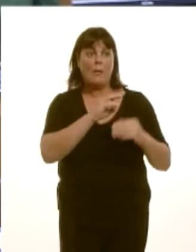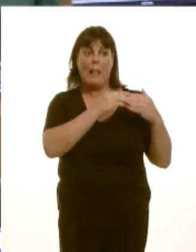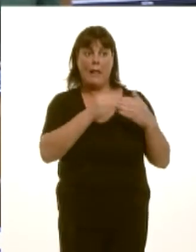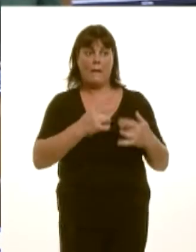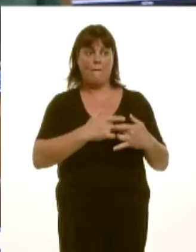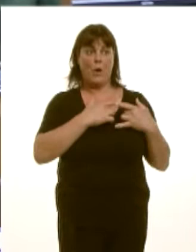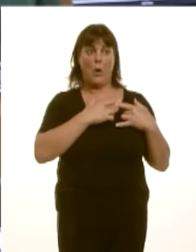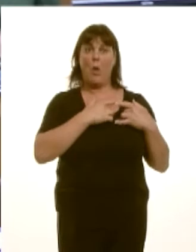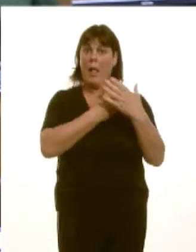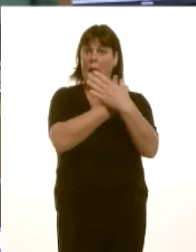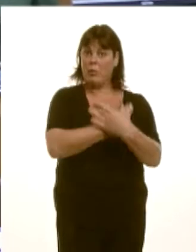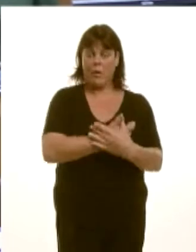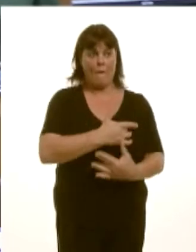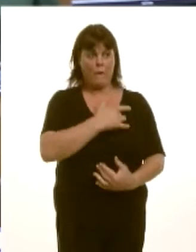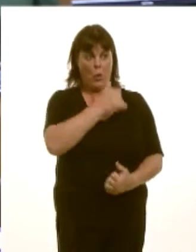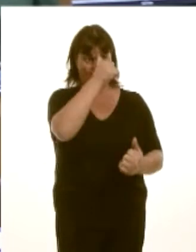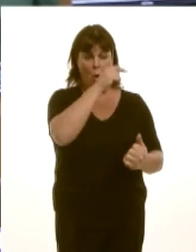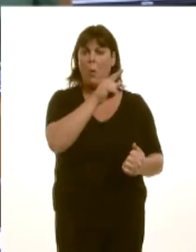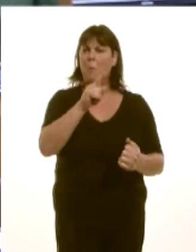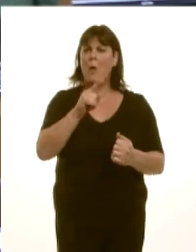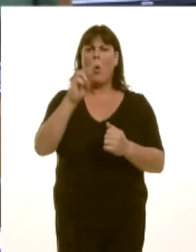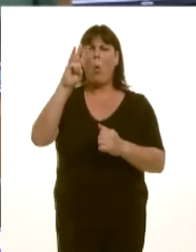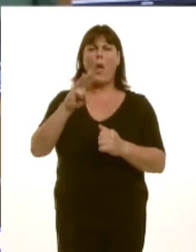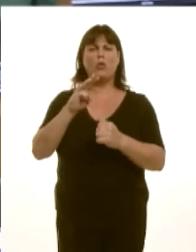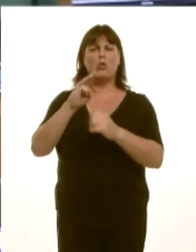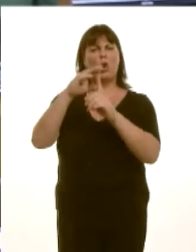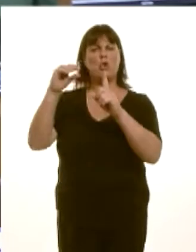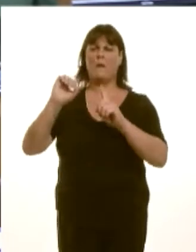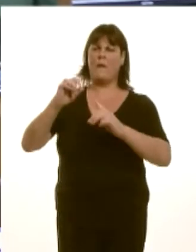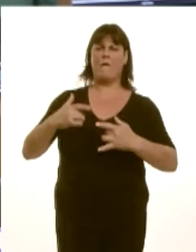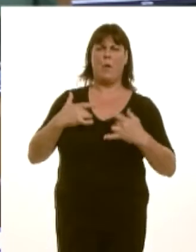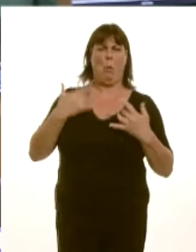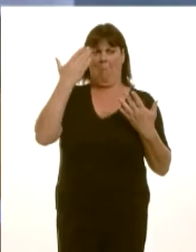Democrats’ view; I do not know yet what the view of the leader of the Welsh Conservatives is on this issue.